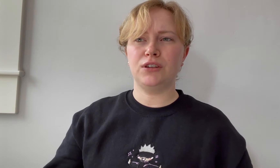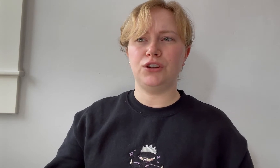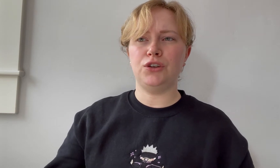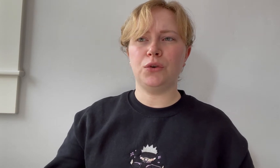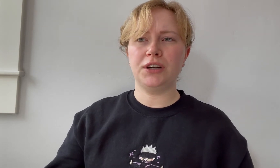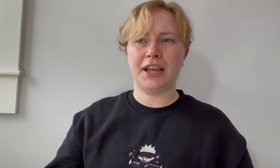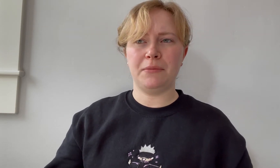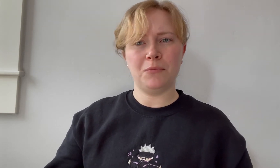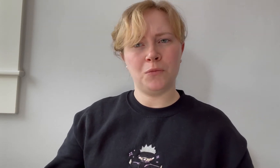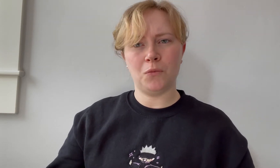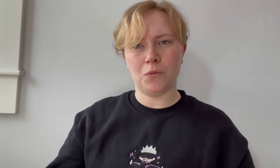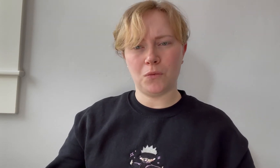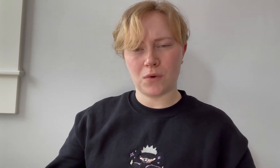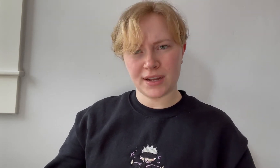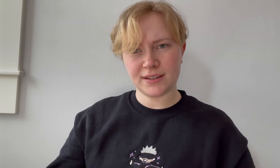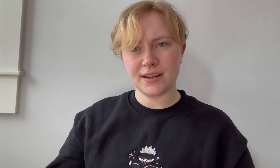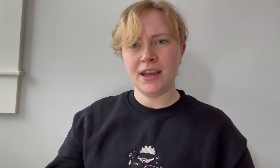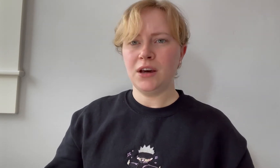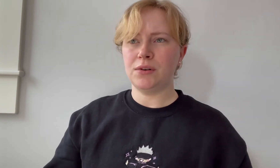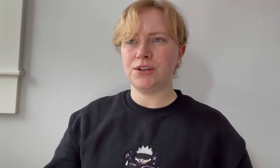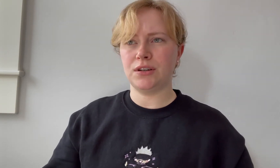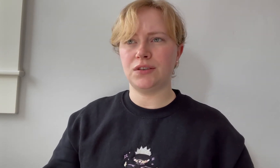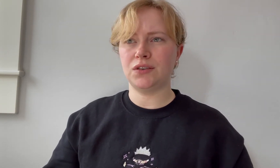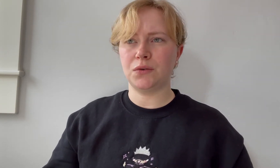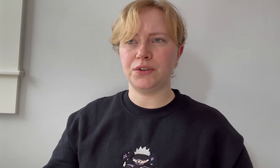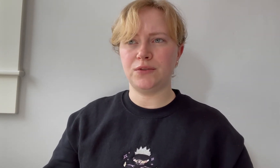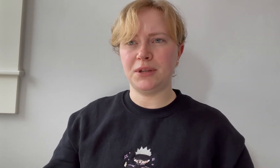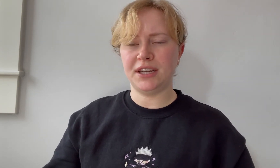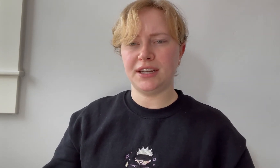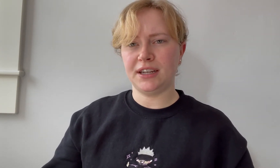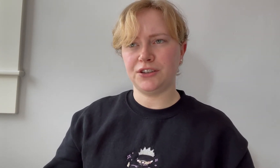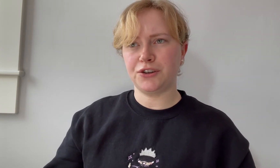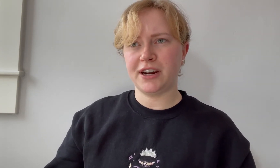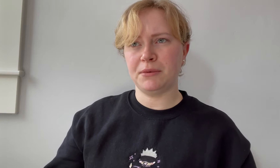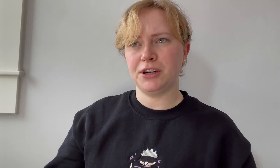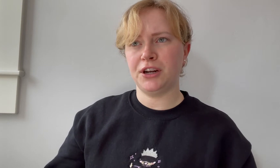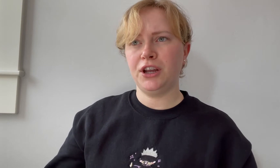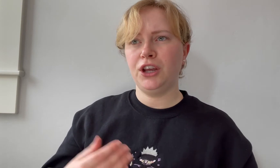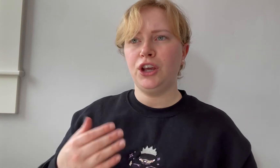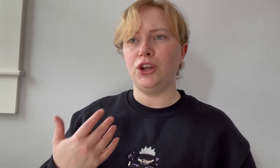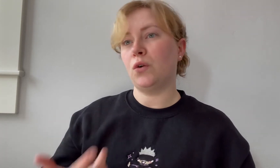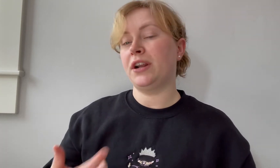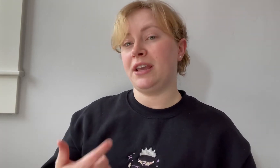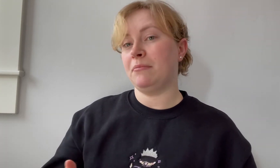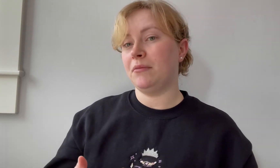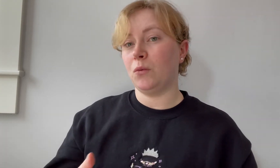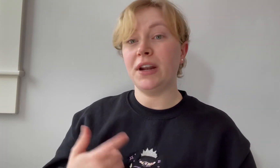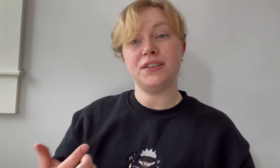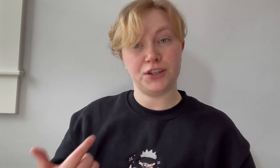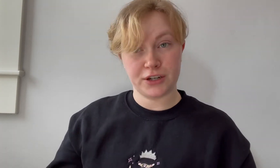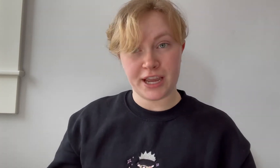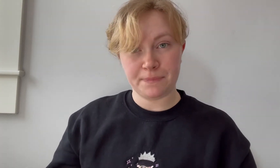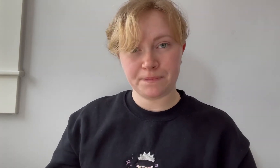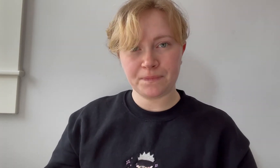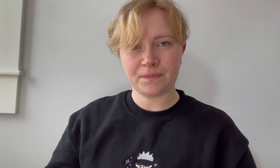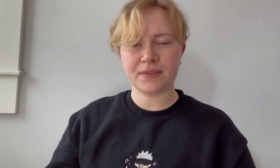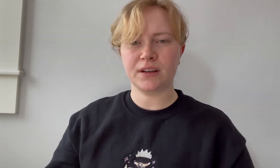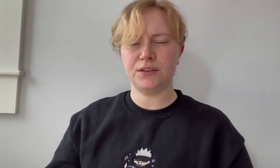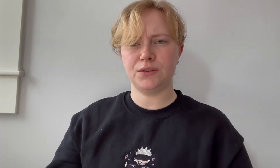your name what which is going to be in english grammar your name what is your name so